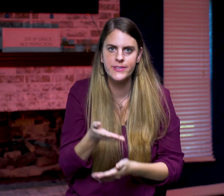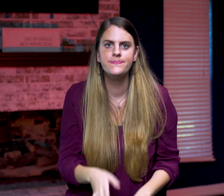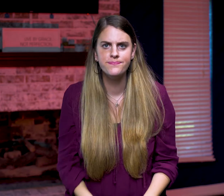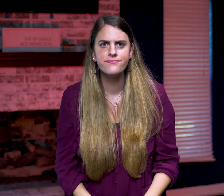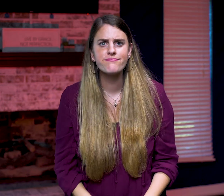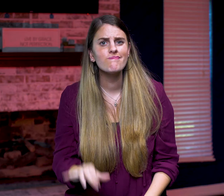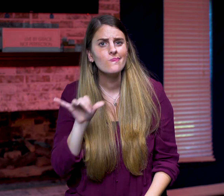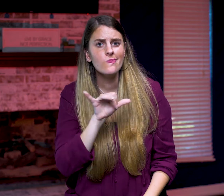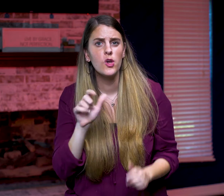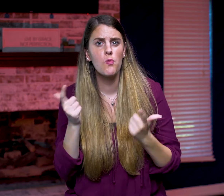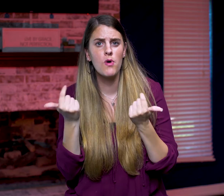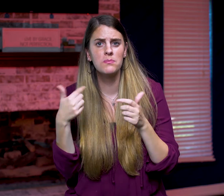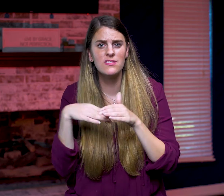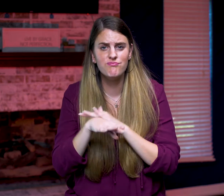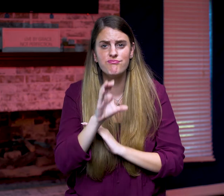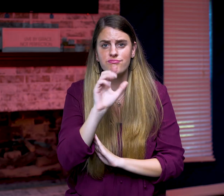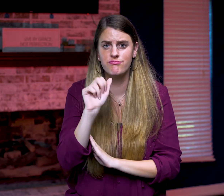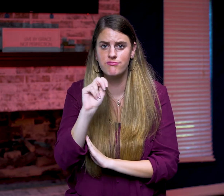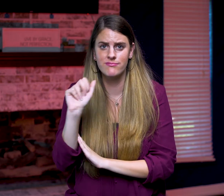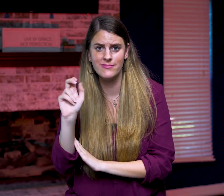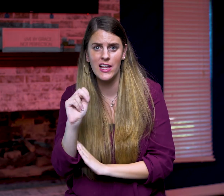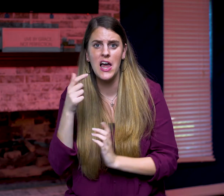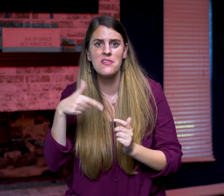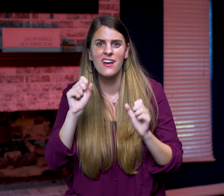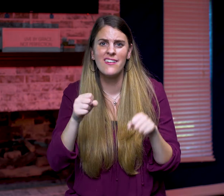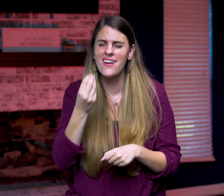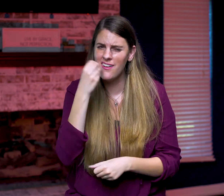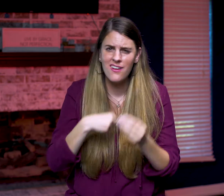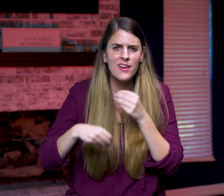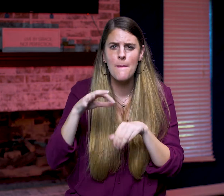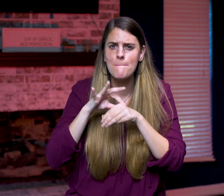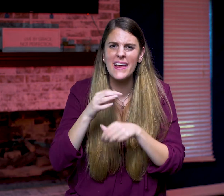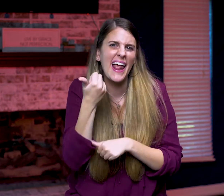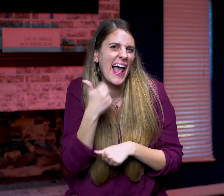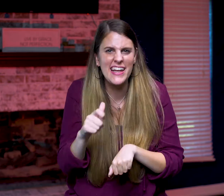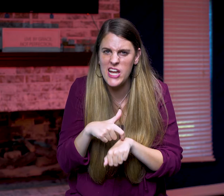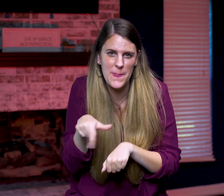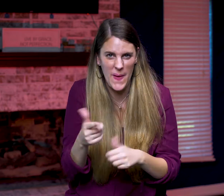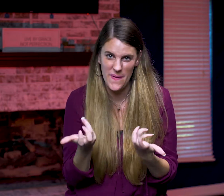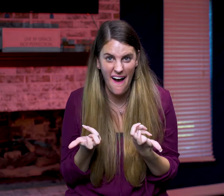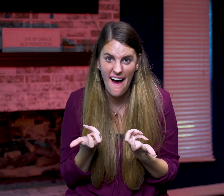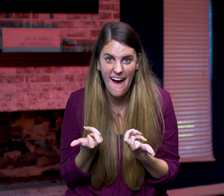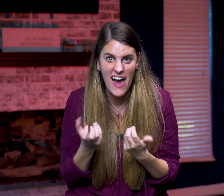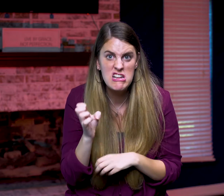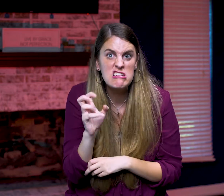Also, when they enter Canaan, they can eat meat anytime they want,